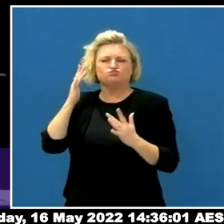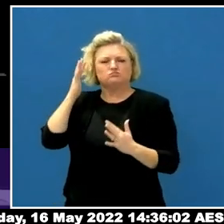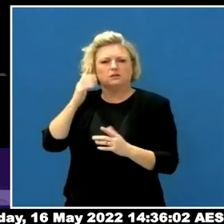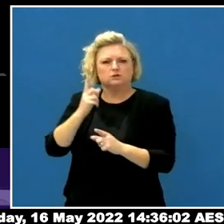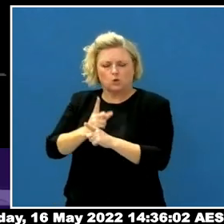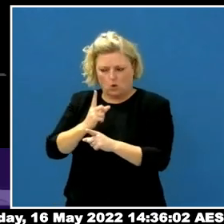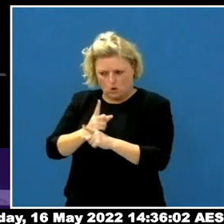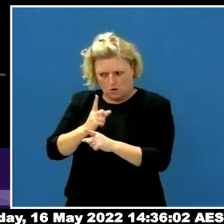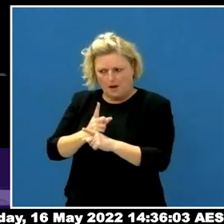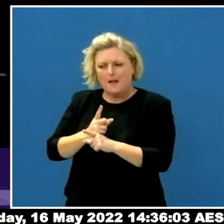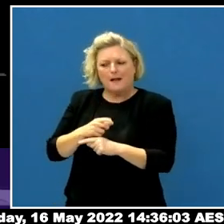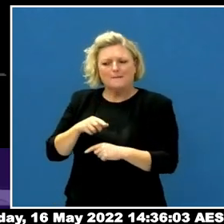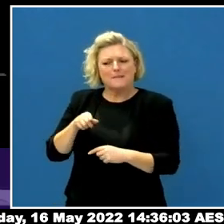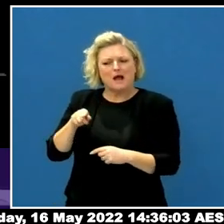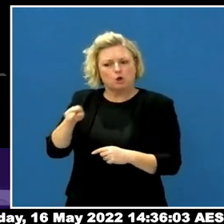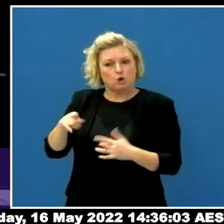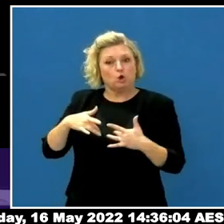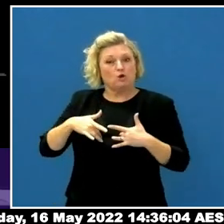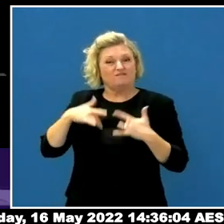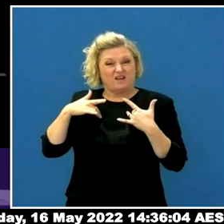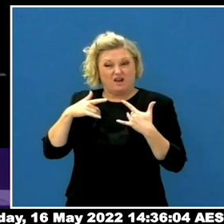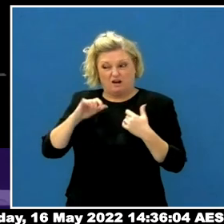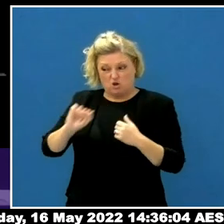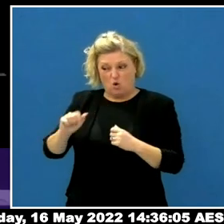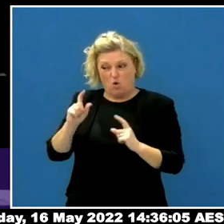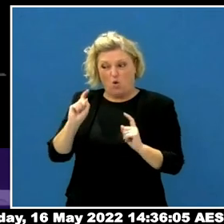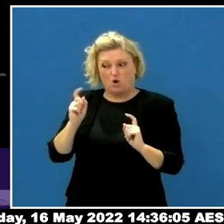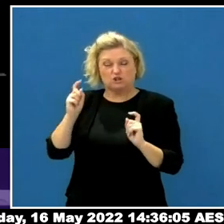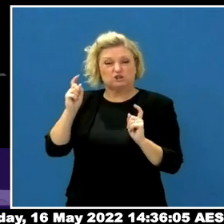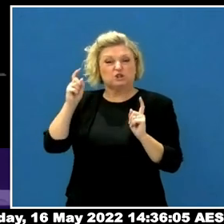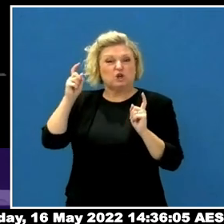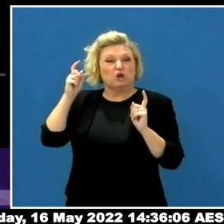for you. What was the last straw, or what prompted you to finally withdraw him?